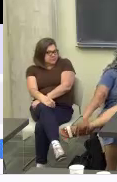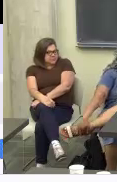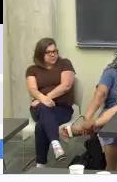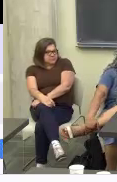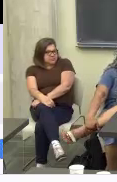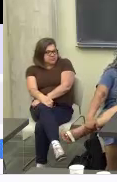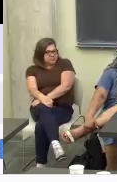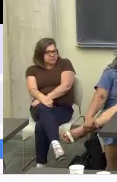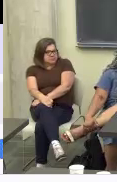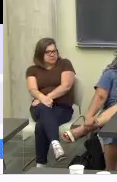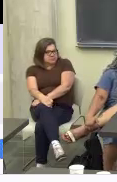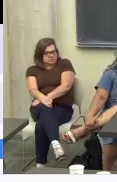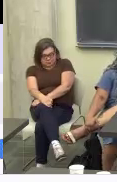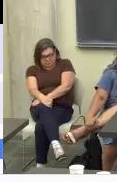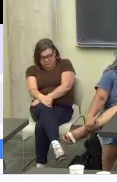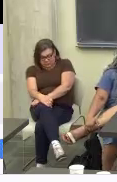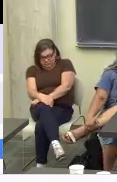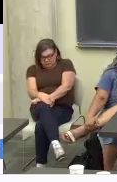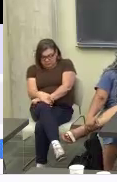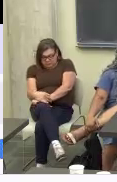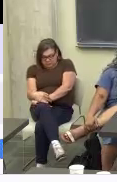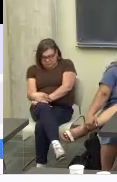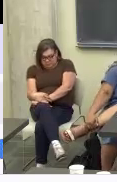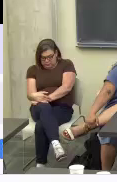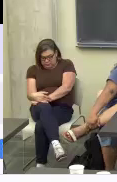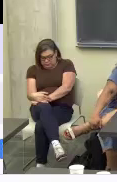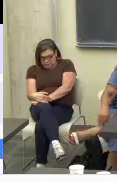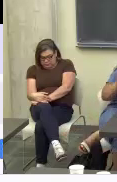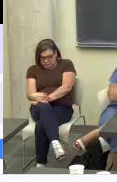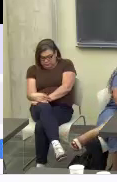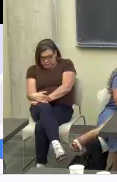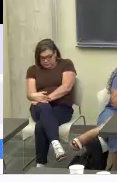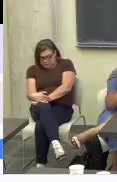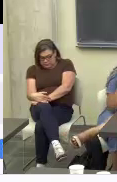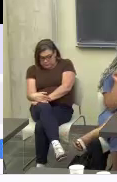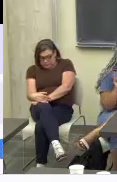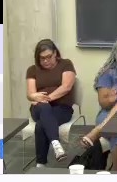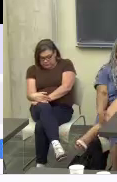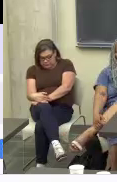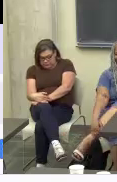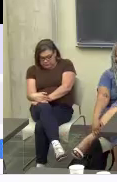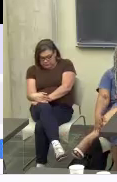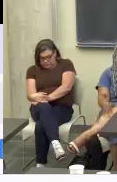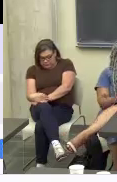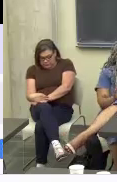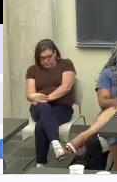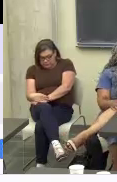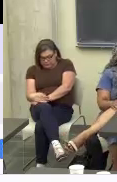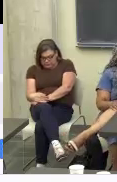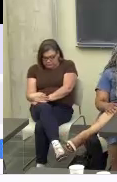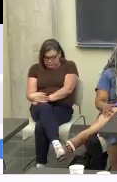So this is where I get to segue into the service, Barry. Yes.